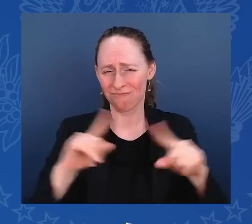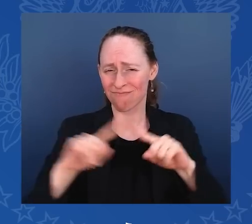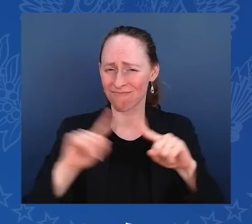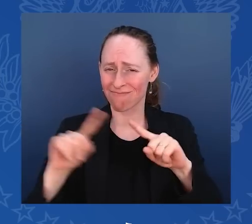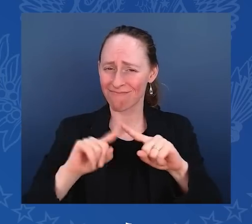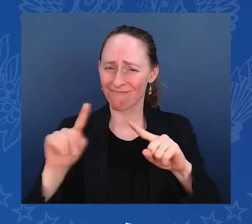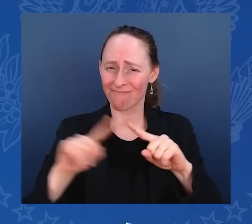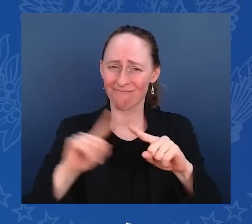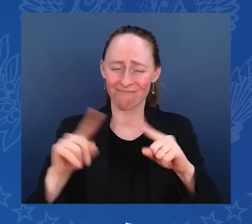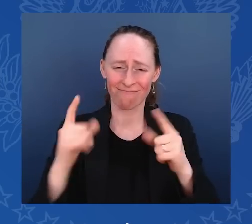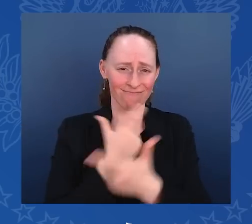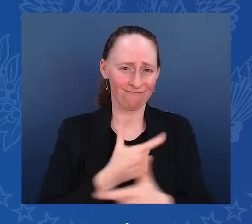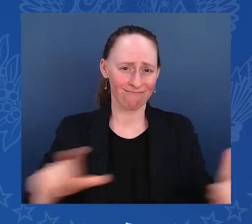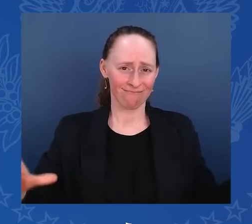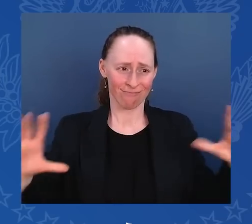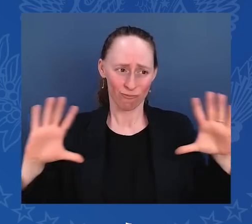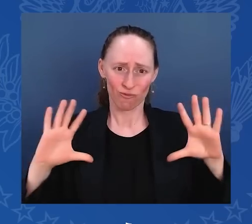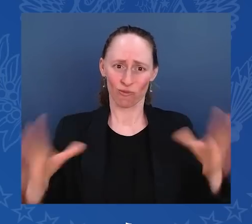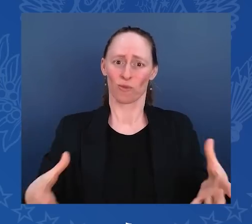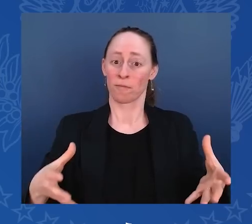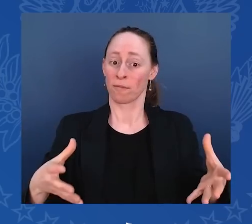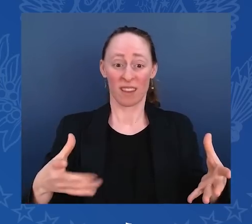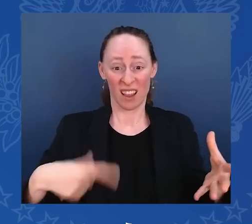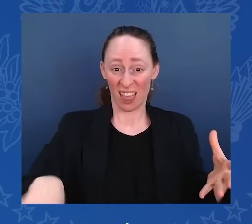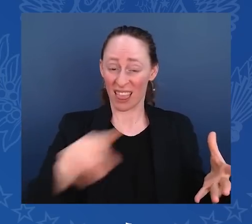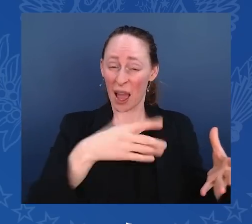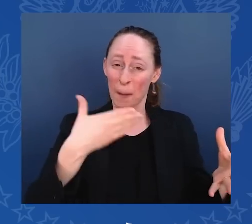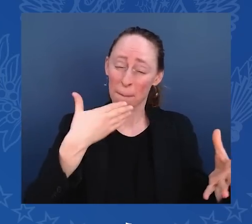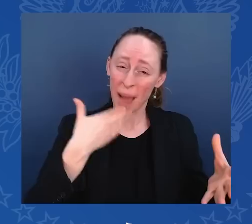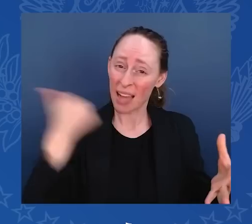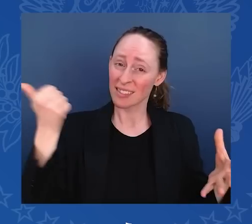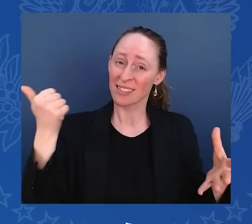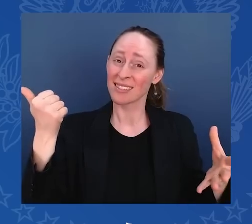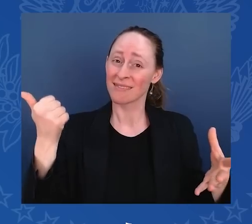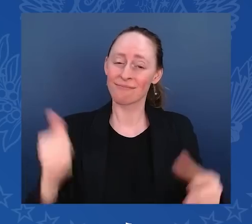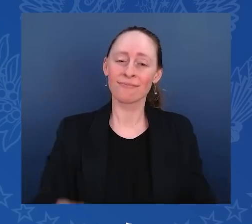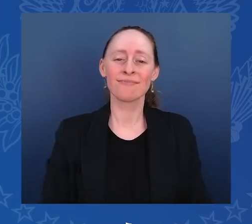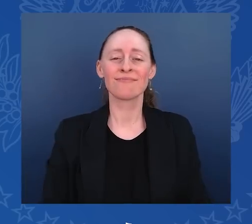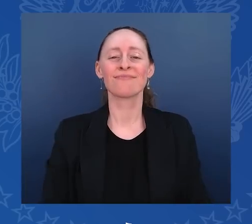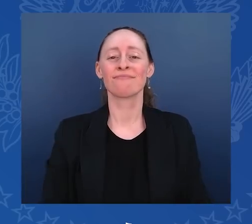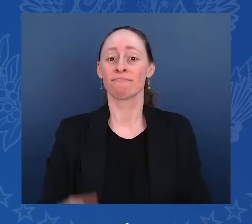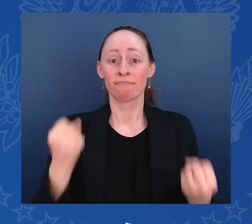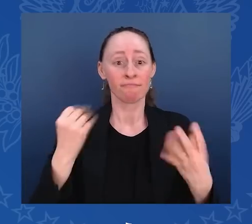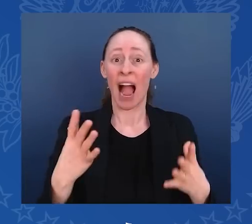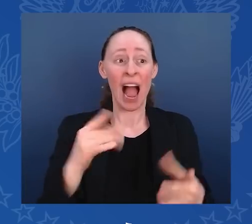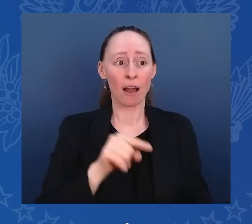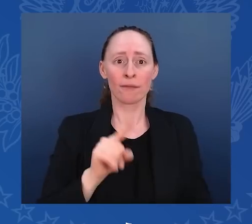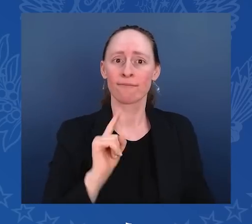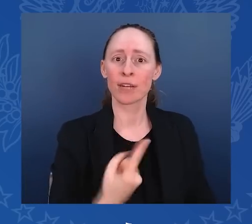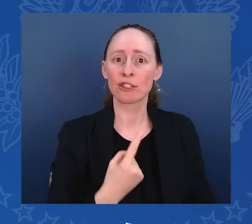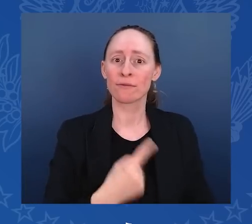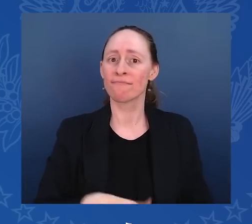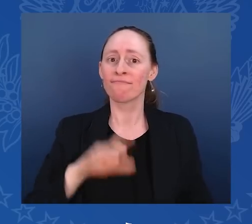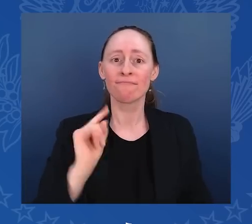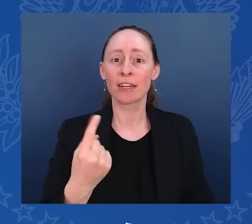There is numerous s- -- there is numerous historic firsts. The first Black woman on the United States Supreme Court. I made that promise and we kept it.